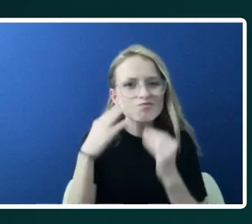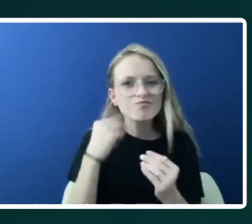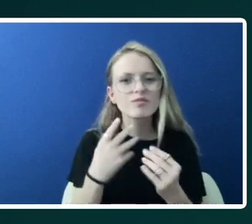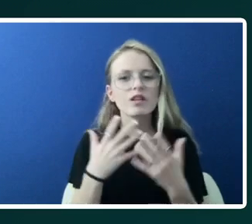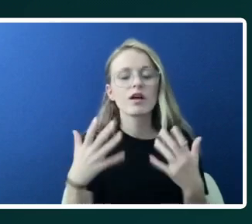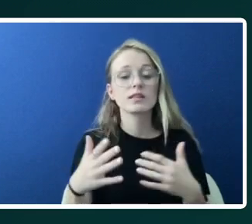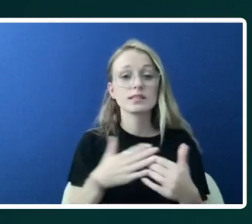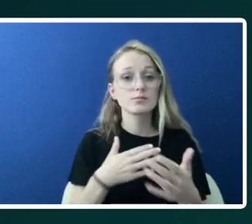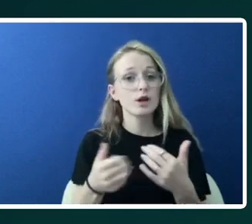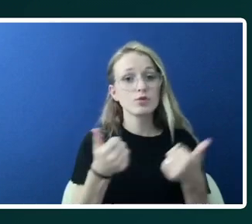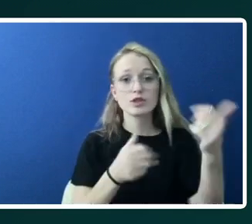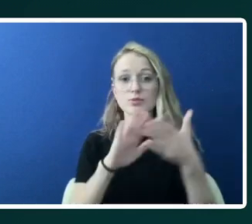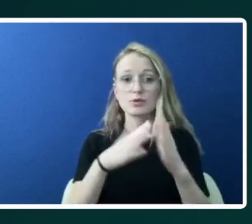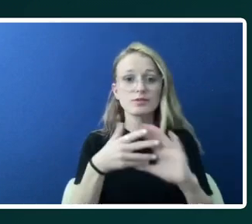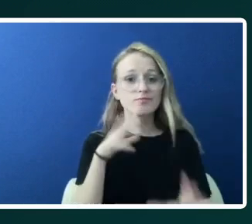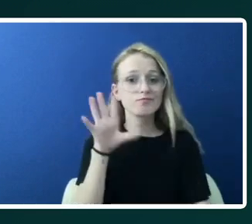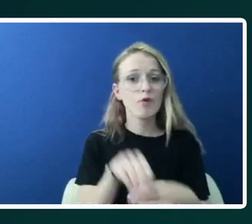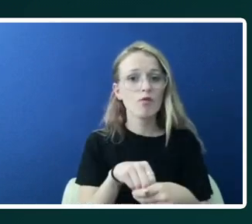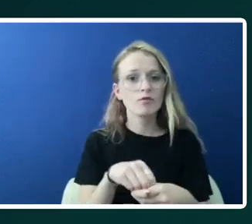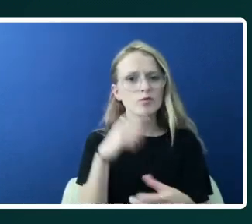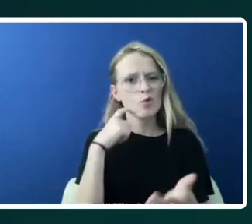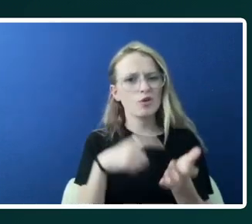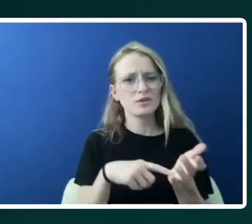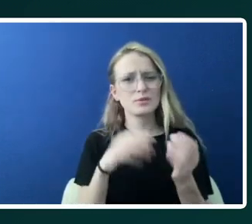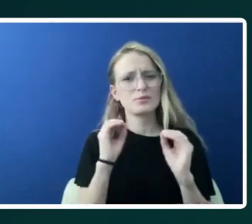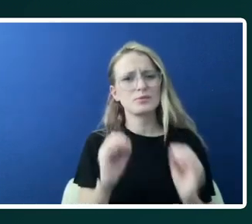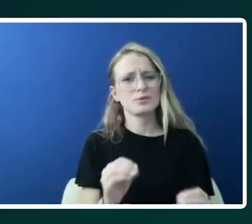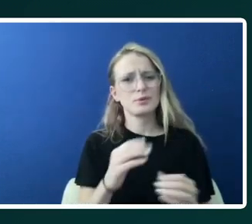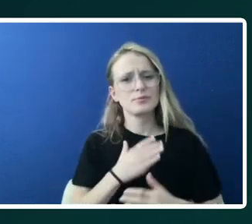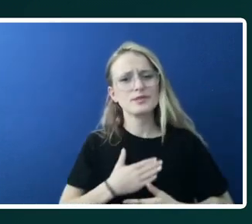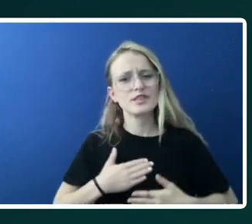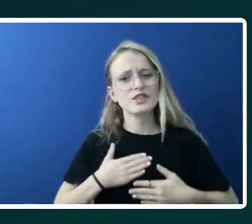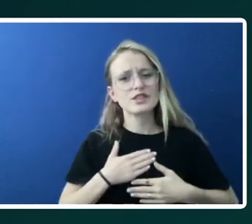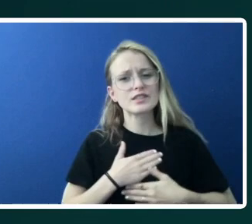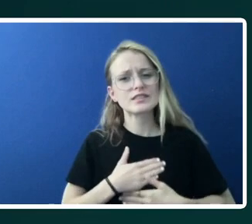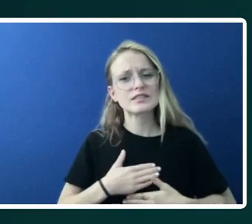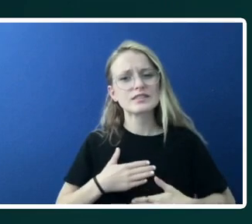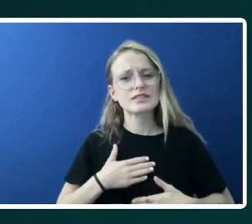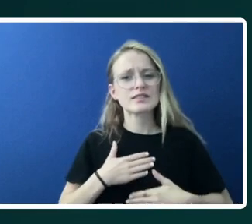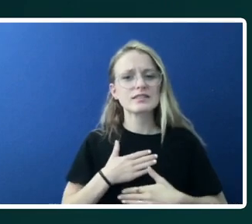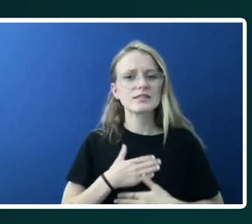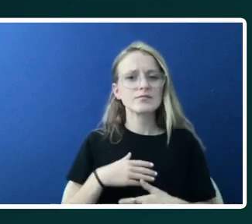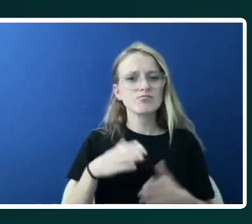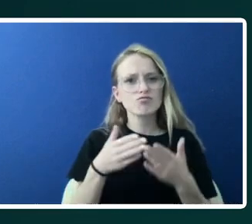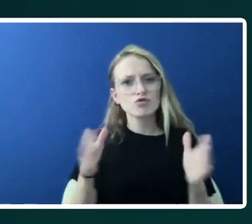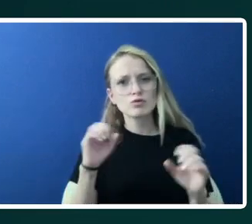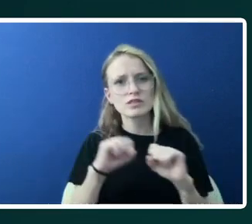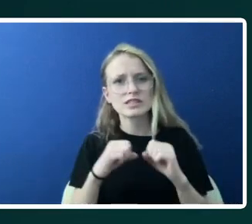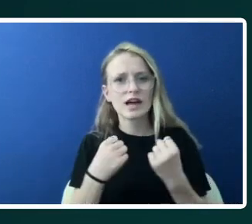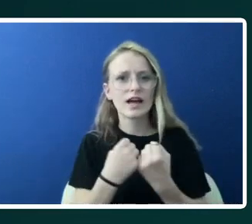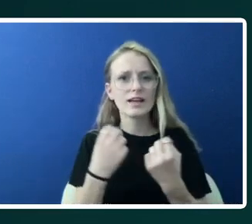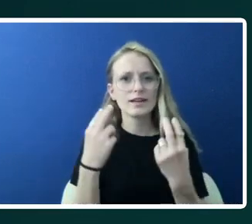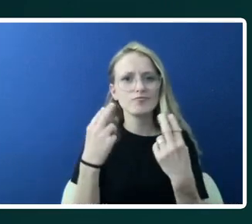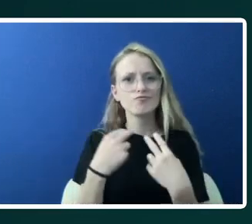lack of appreciation of general society feels toward customer service with the